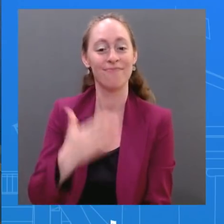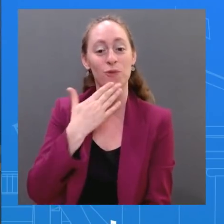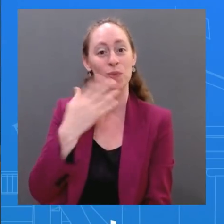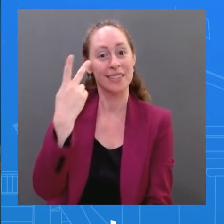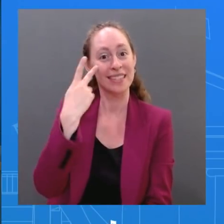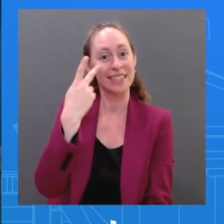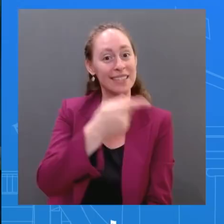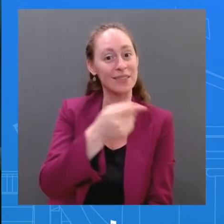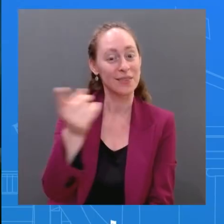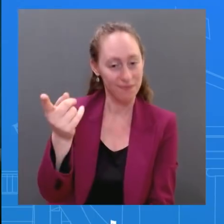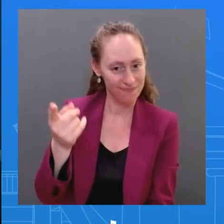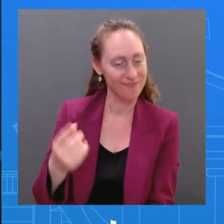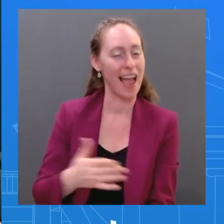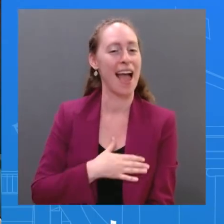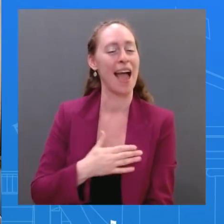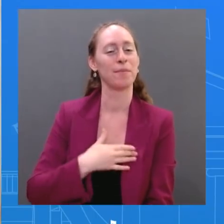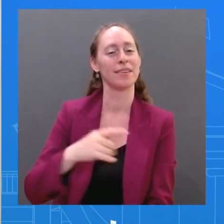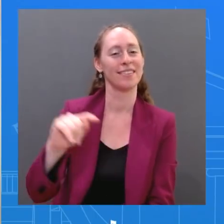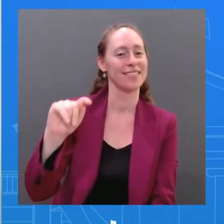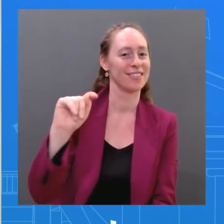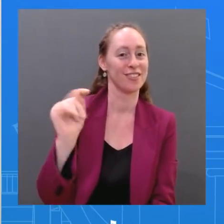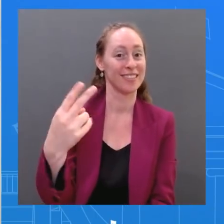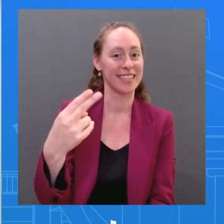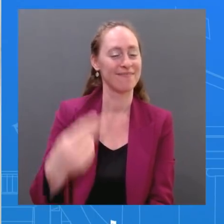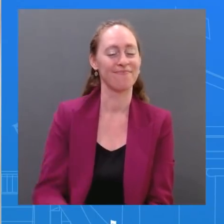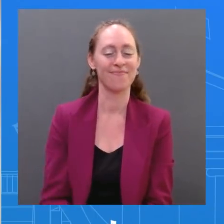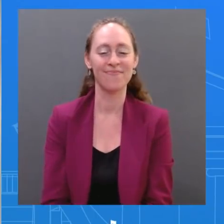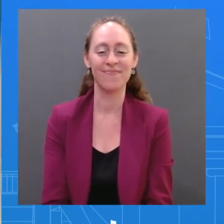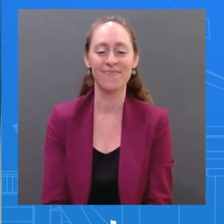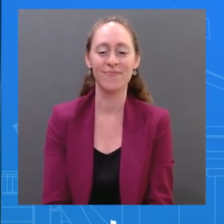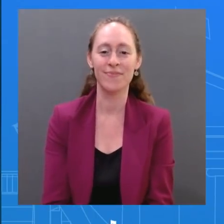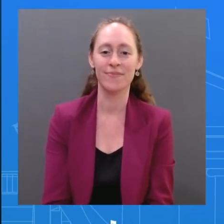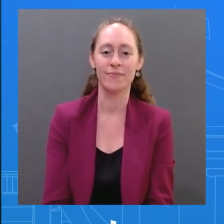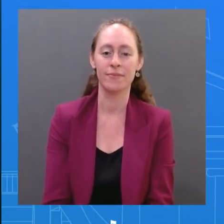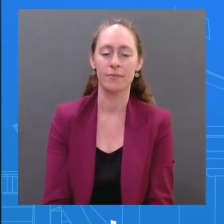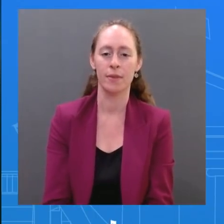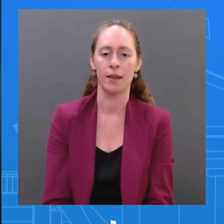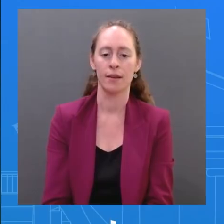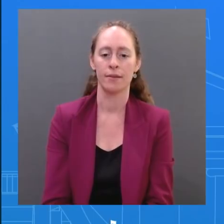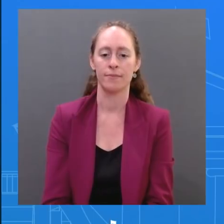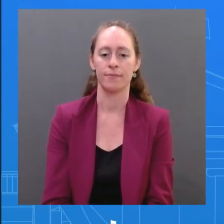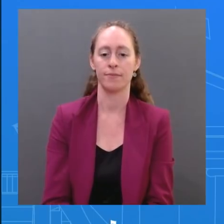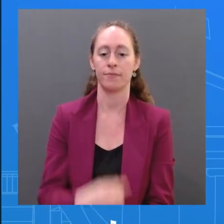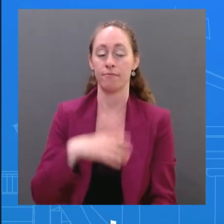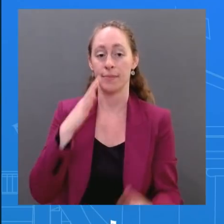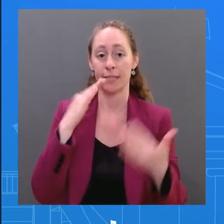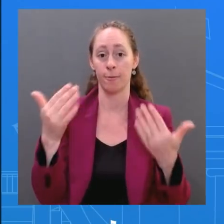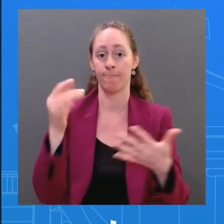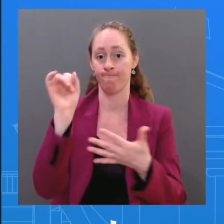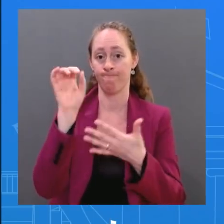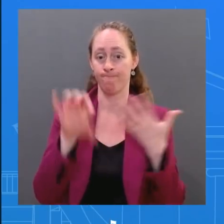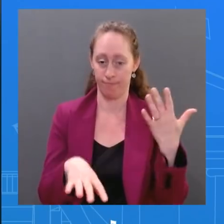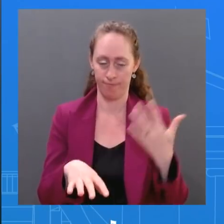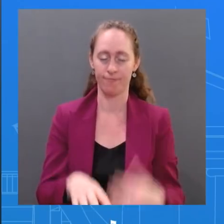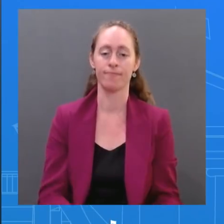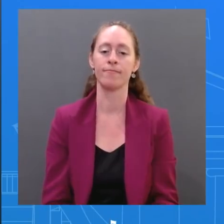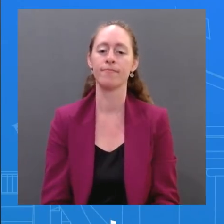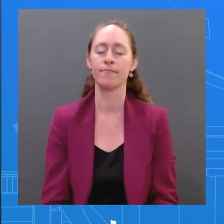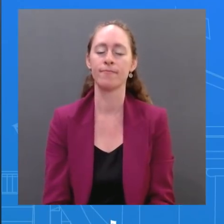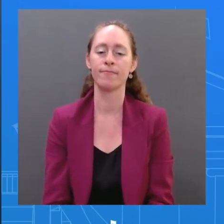Okay, I -- I do have a couple of things that I want to share with all of you. So this week has been marked by honoring service to our nation